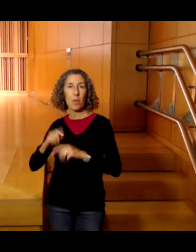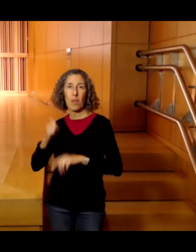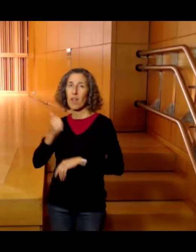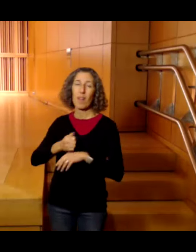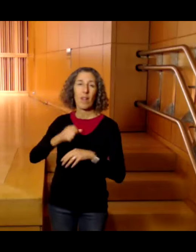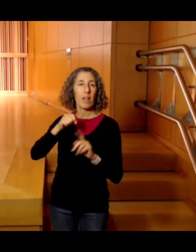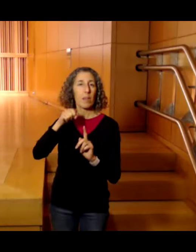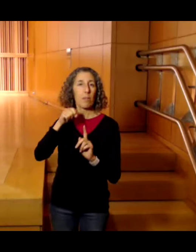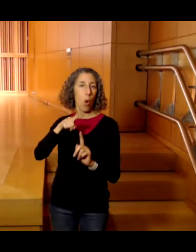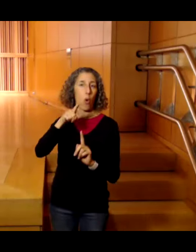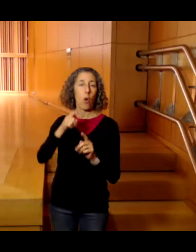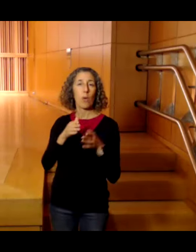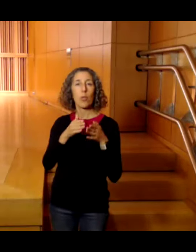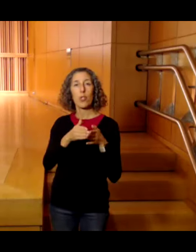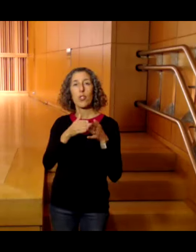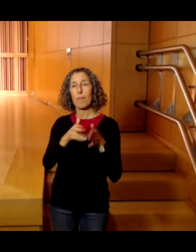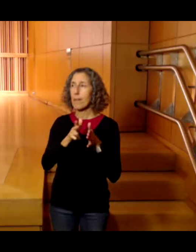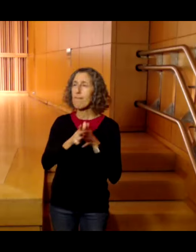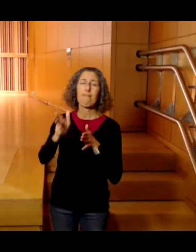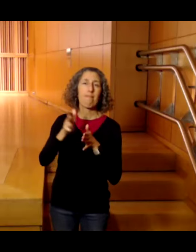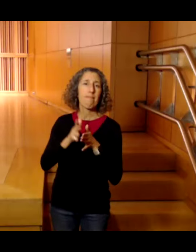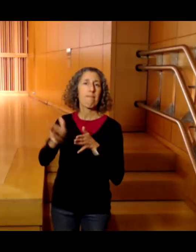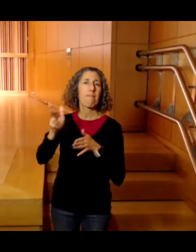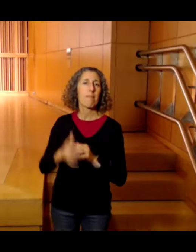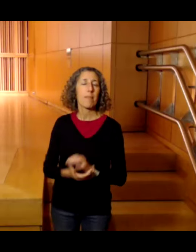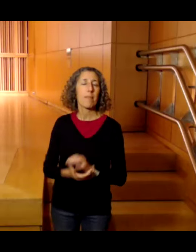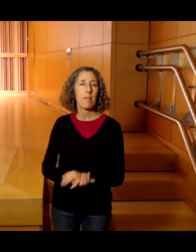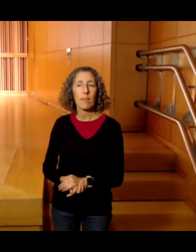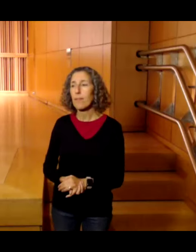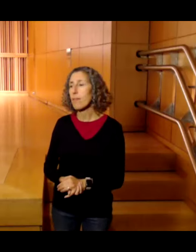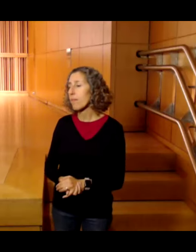ships. Yet when one leaves a lover.